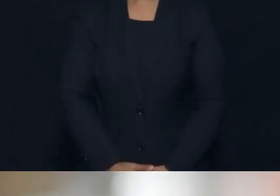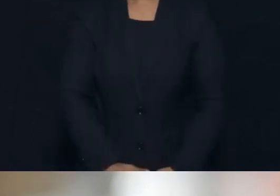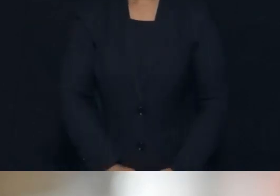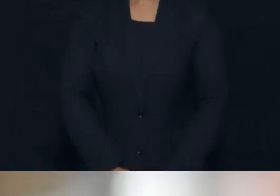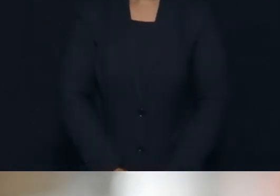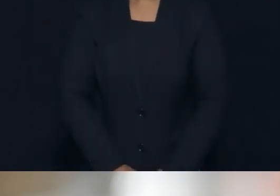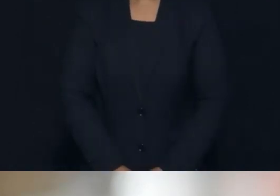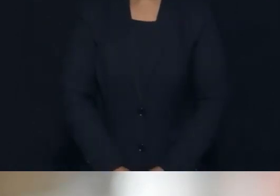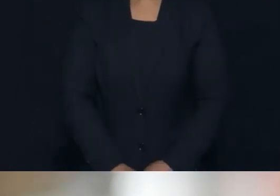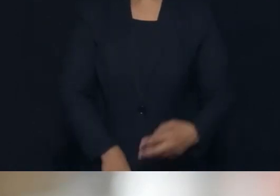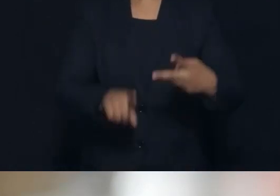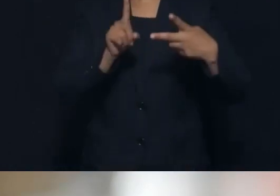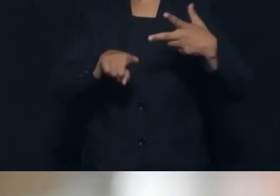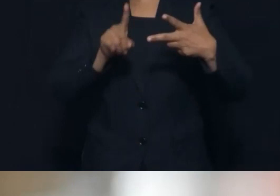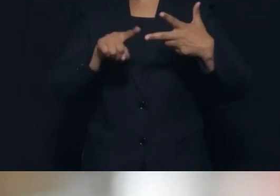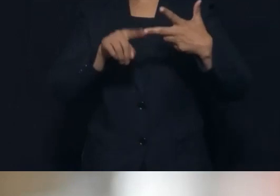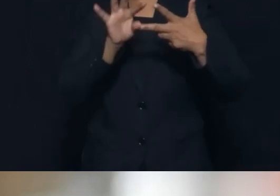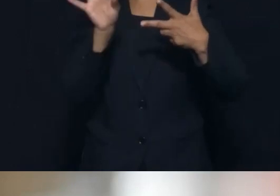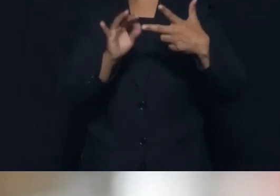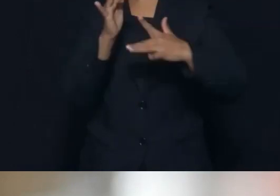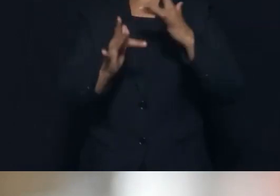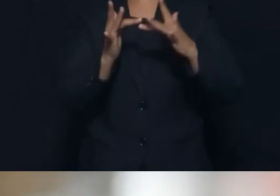Thank you. And another question, maybe online? We have one in the room.